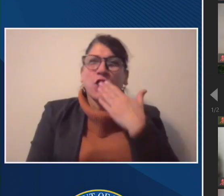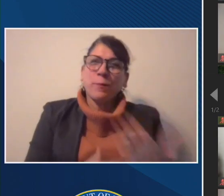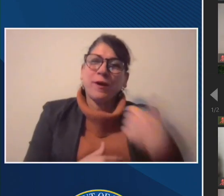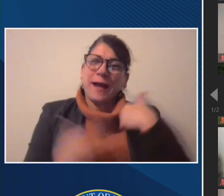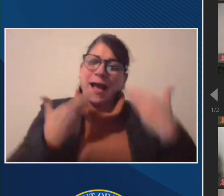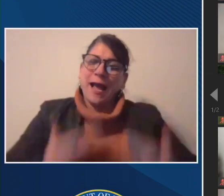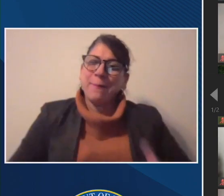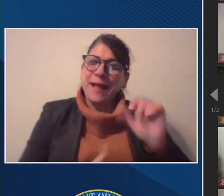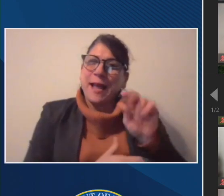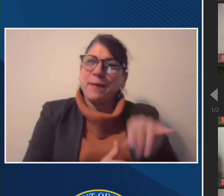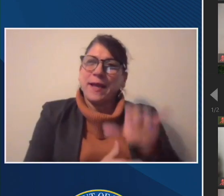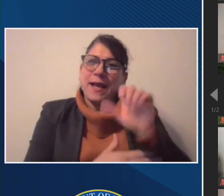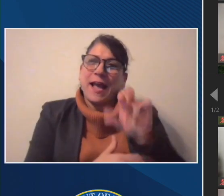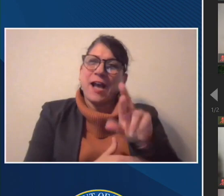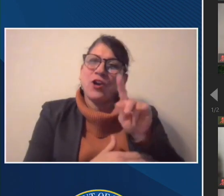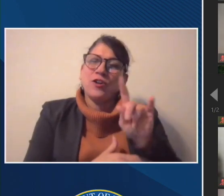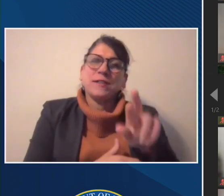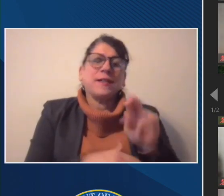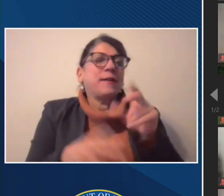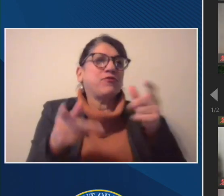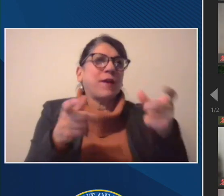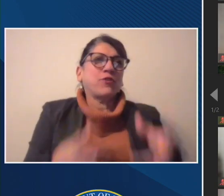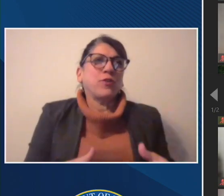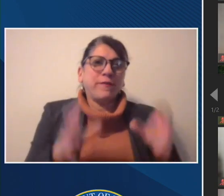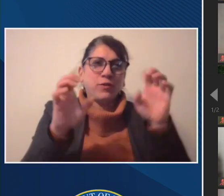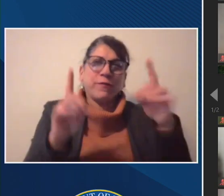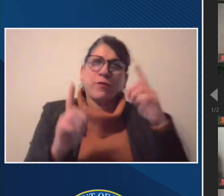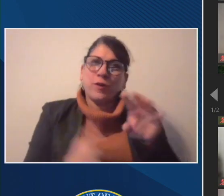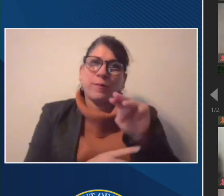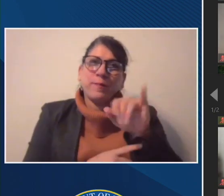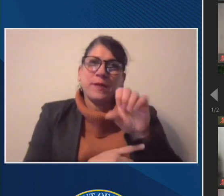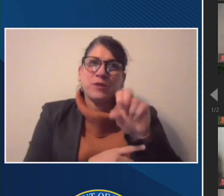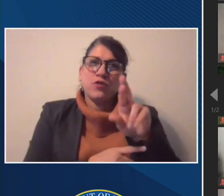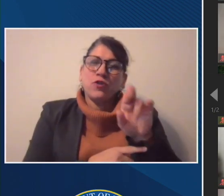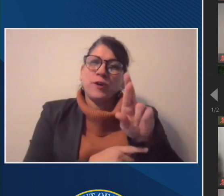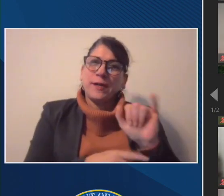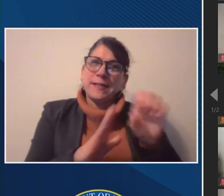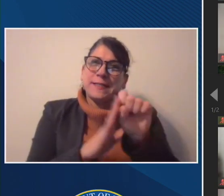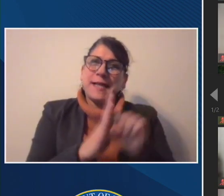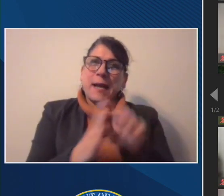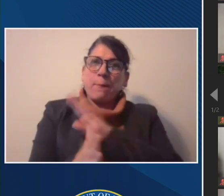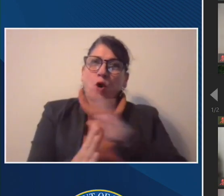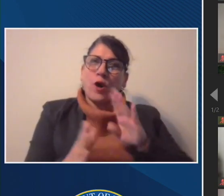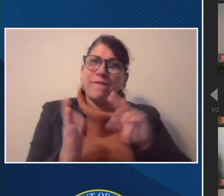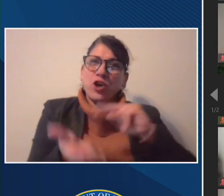I am the director of education for the Missouri State Board of Nursing. Welcome, Amy.